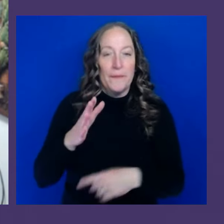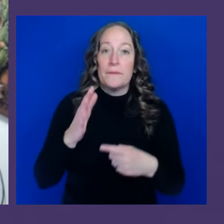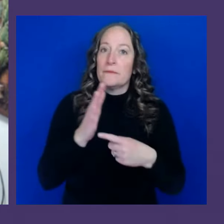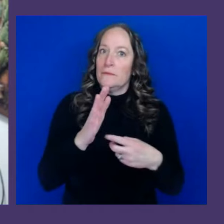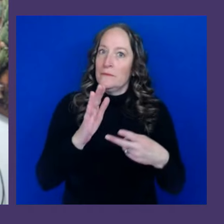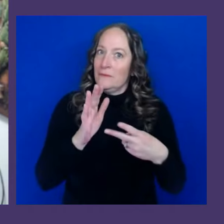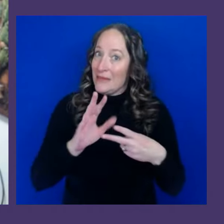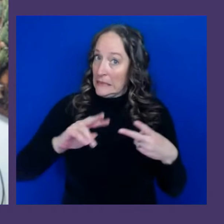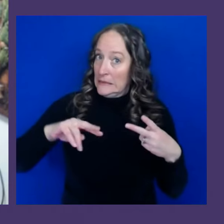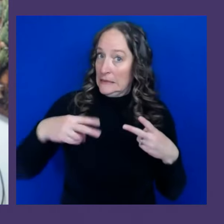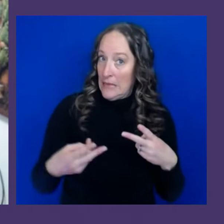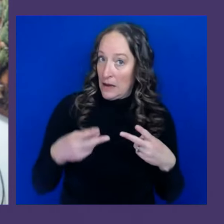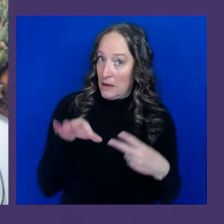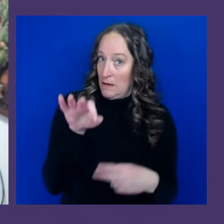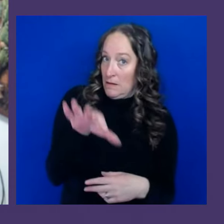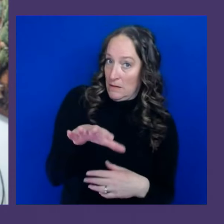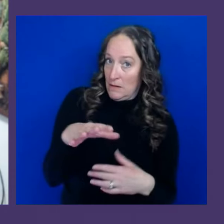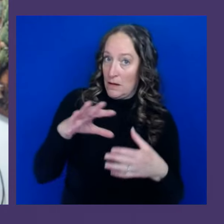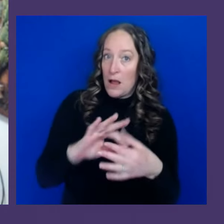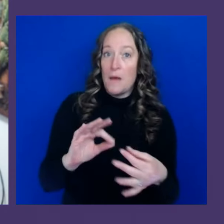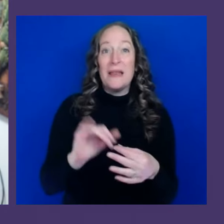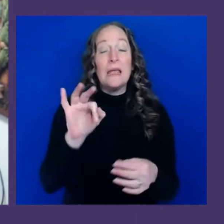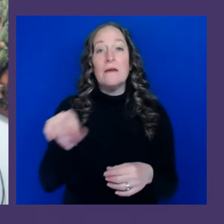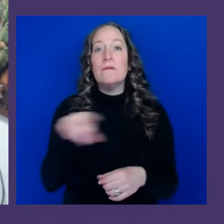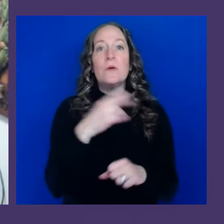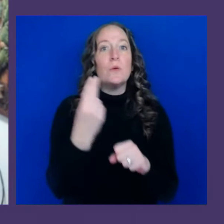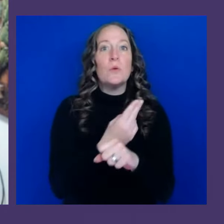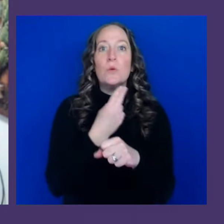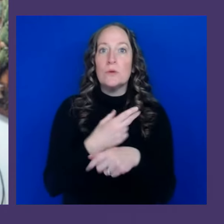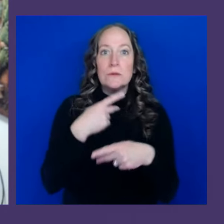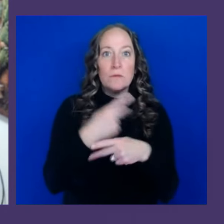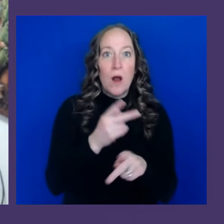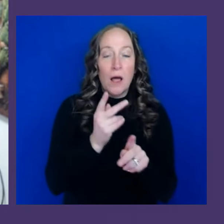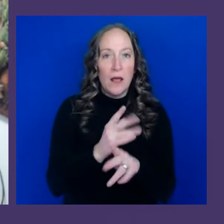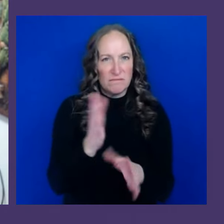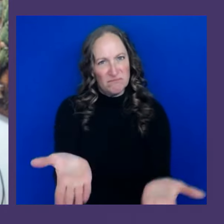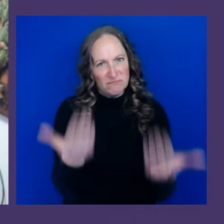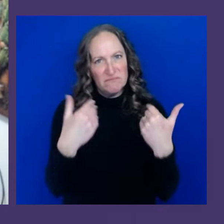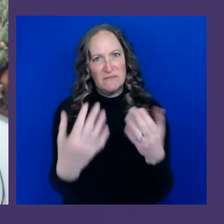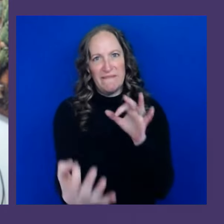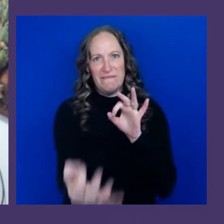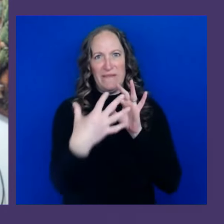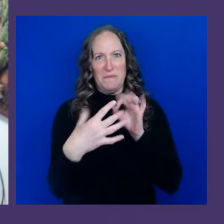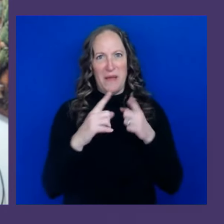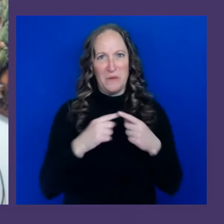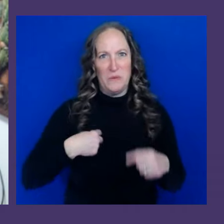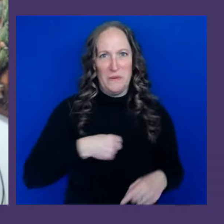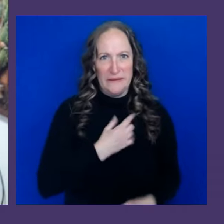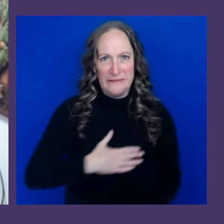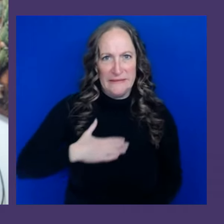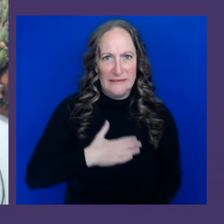if you use one of these products, don't hesitate to provide feedback for Microsoft specifically,